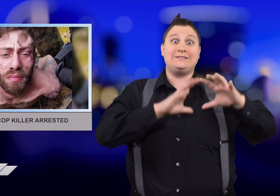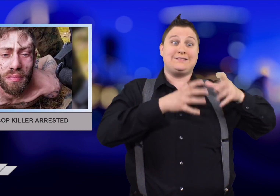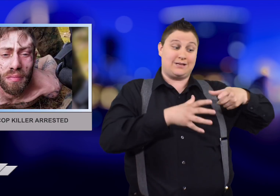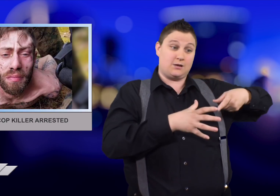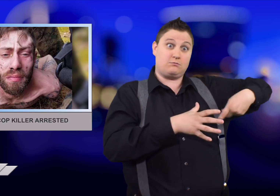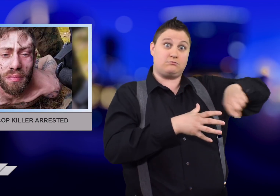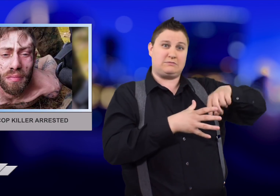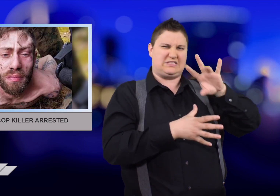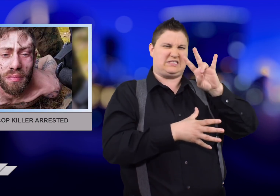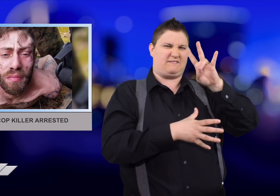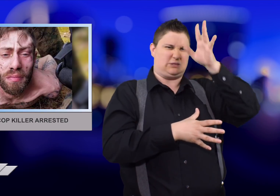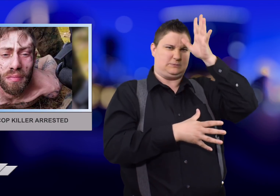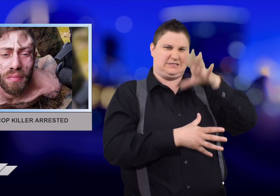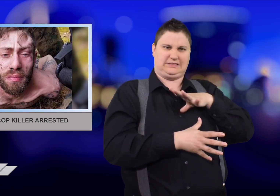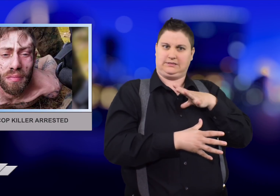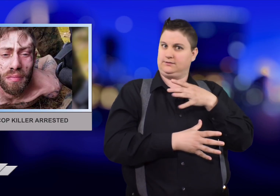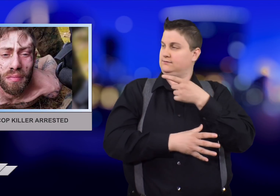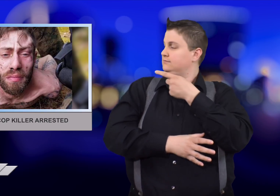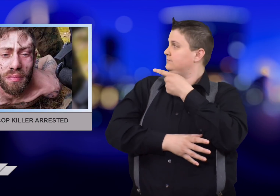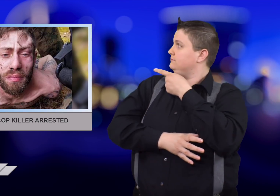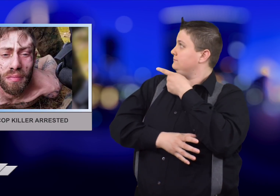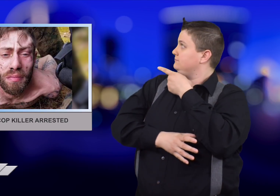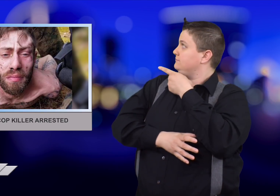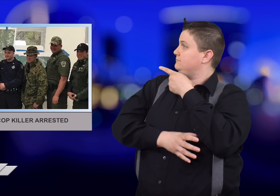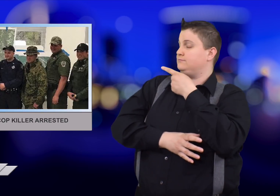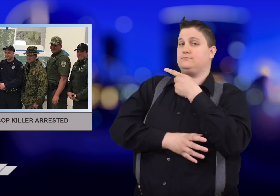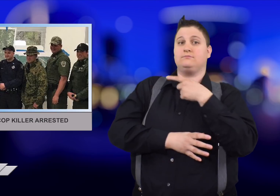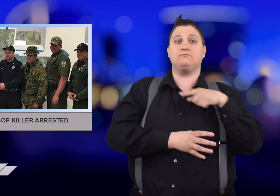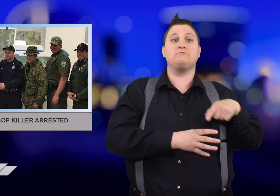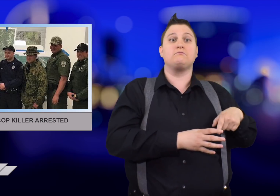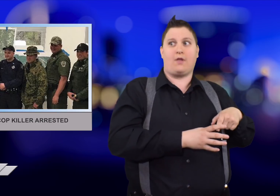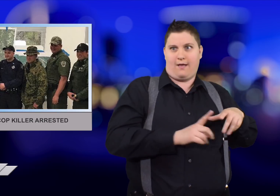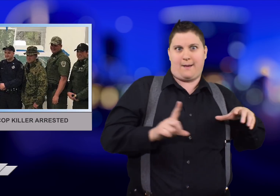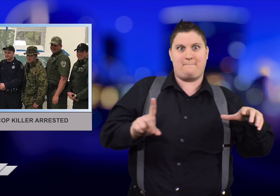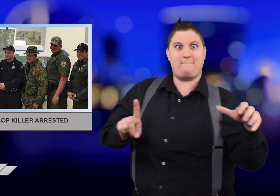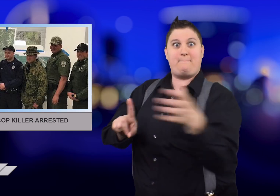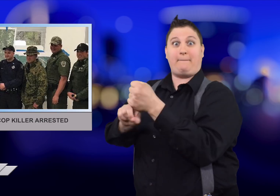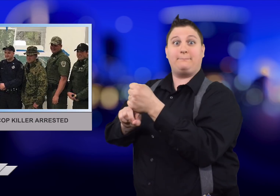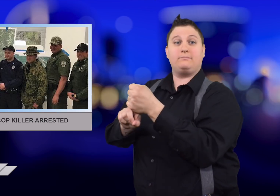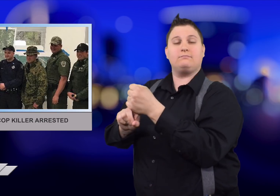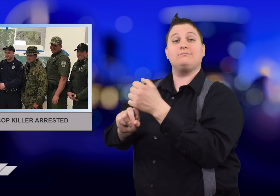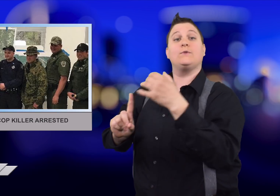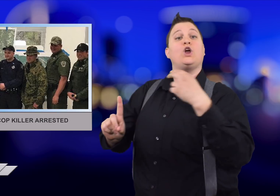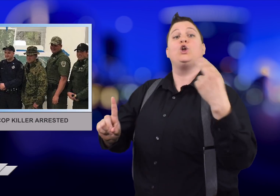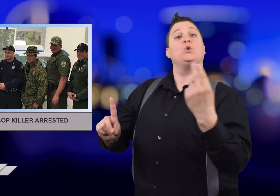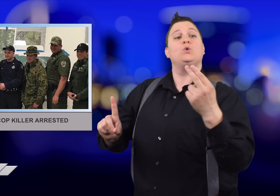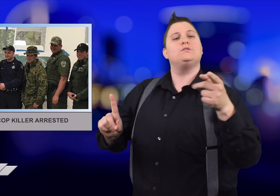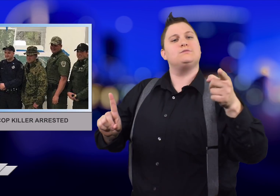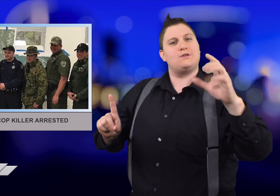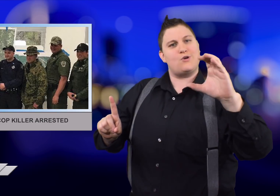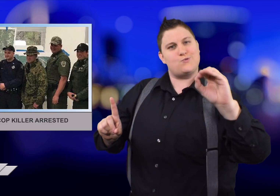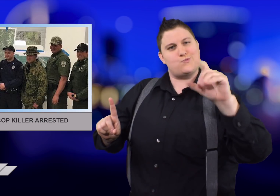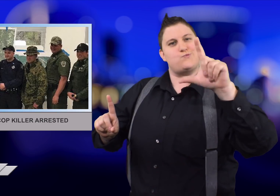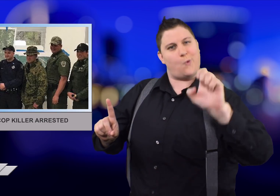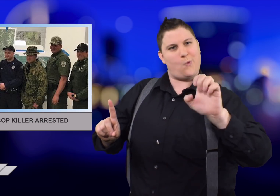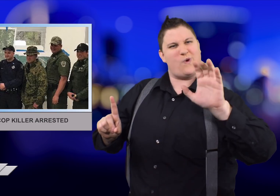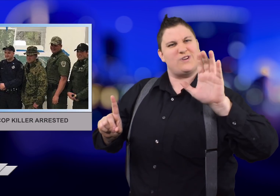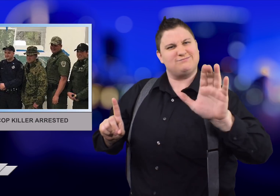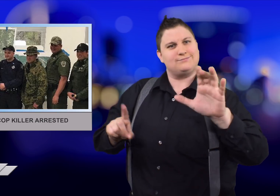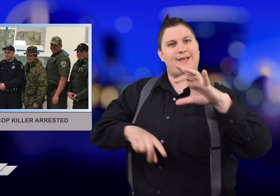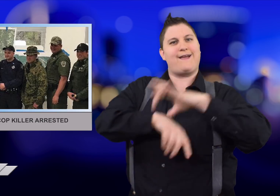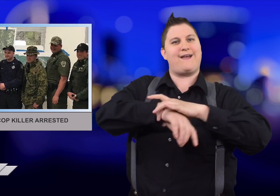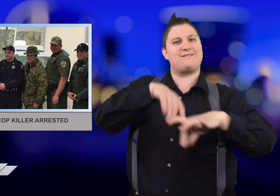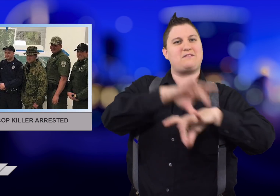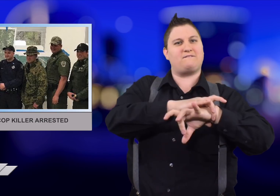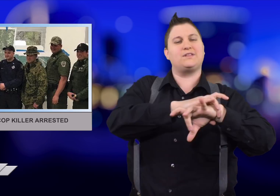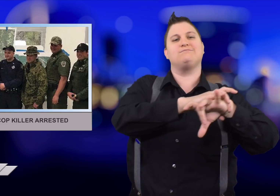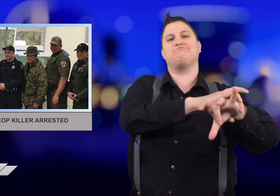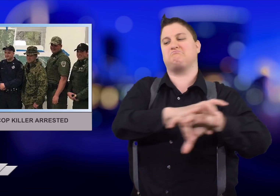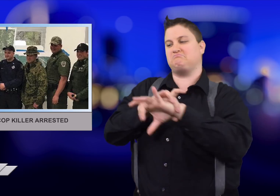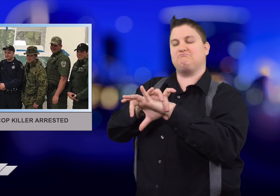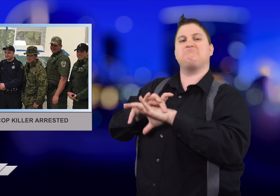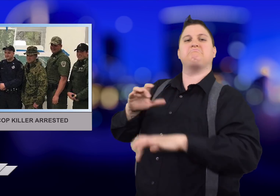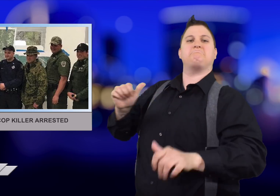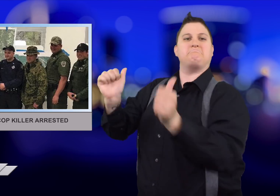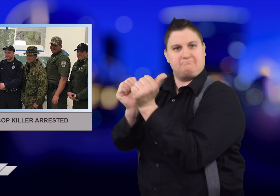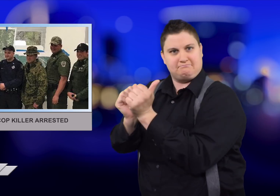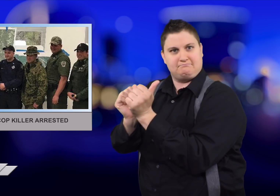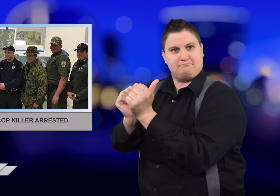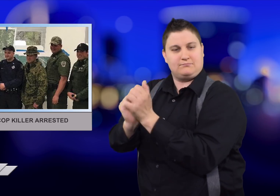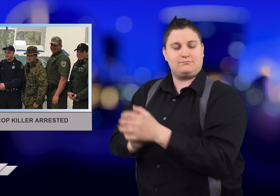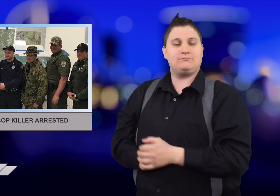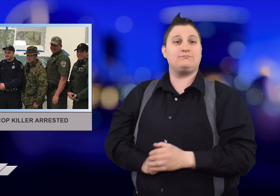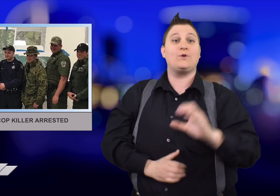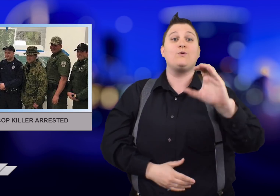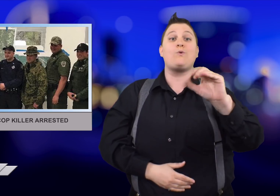The seven-man capture team say they used Cole's handcuffs to arrest Williams.